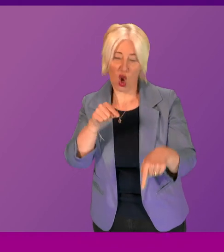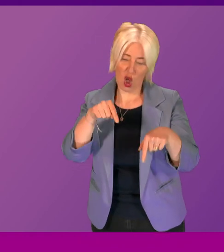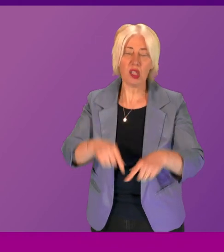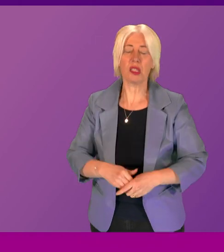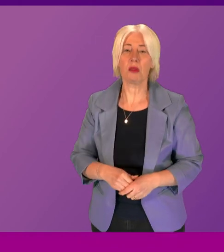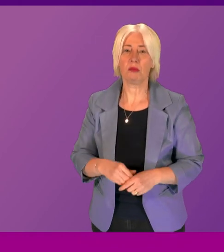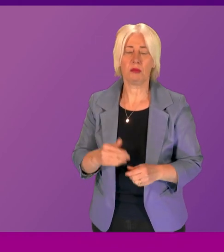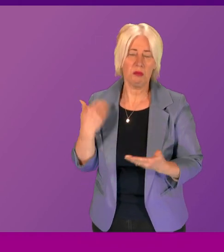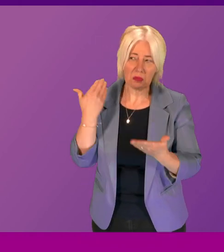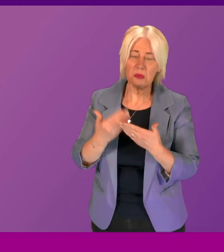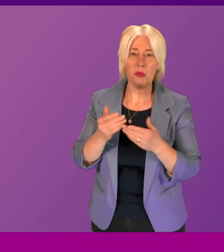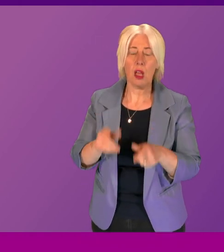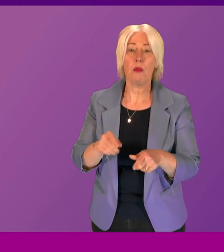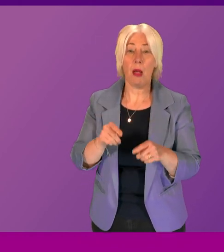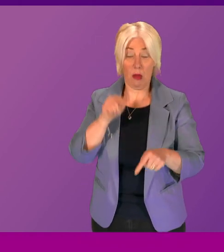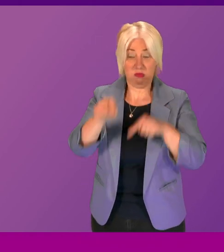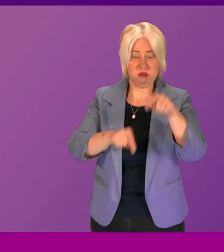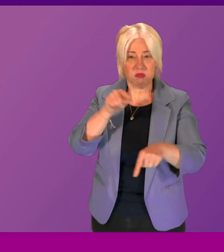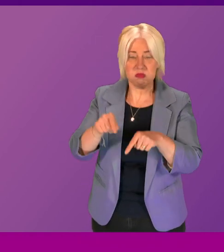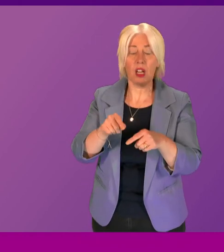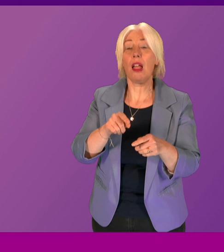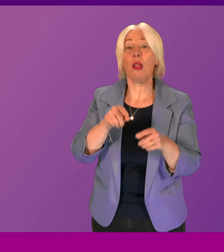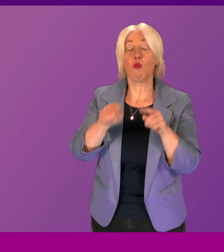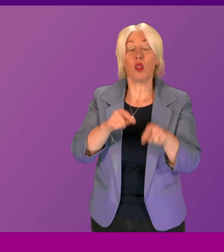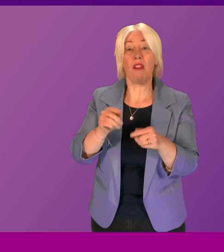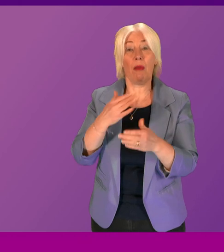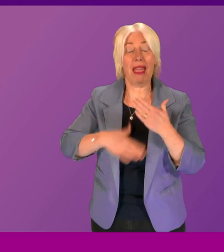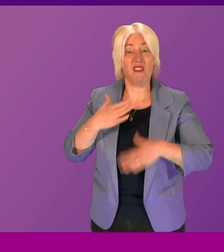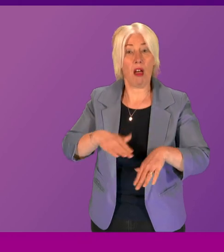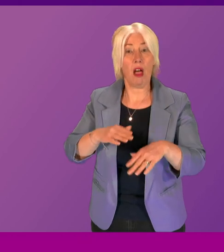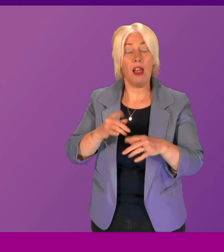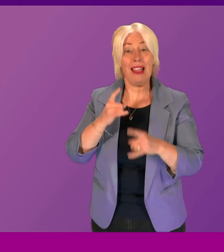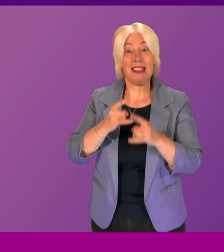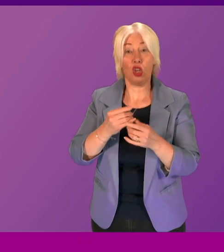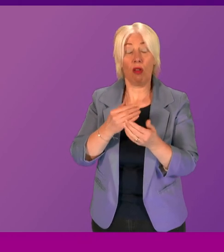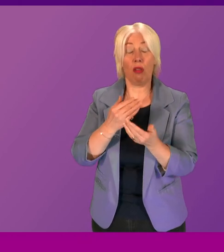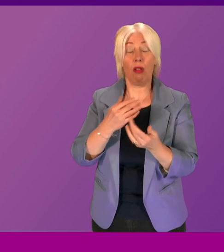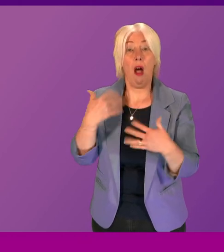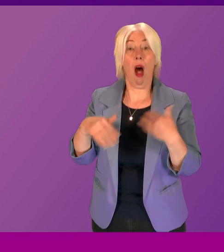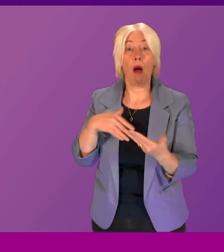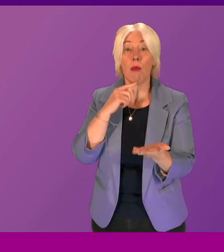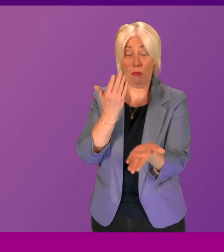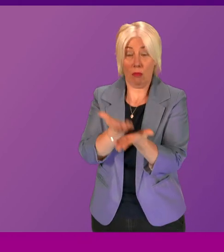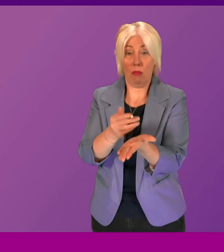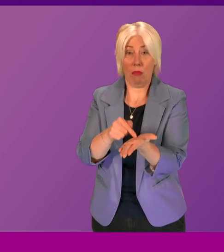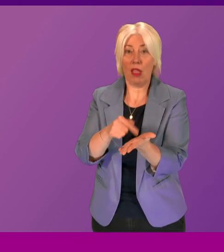The Abusive Behaviour and Sexual Harm Act 2016 makes the sharing of intimate images